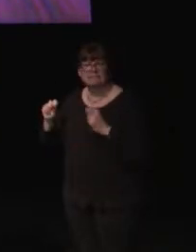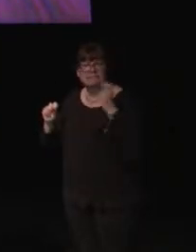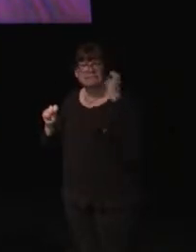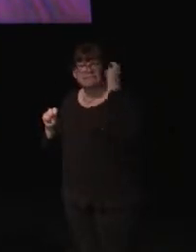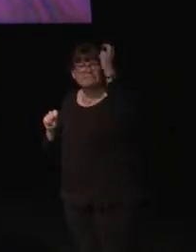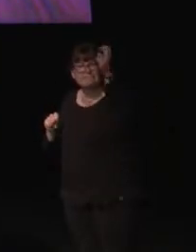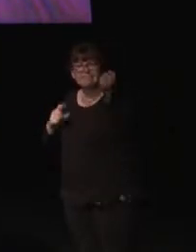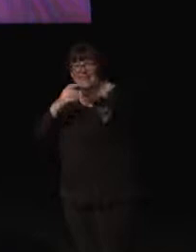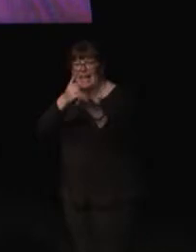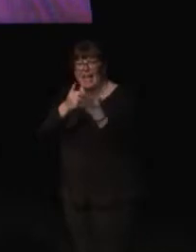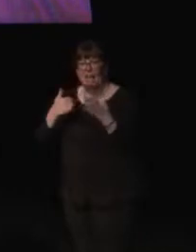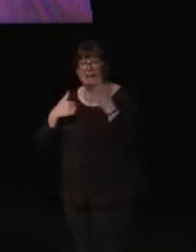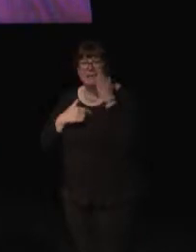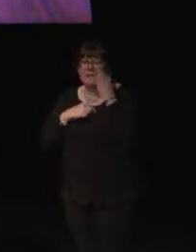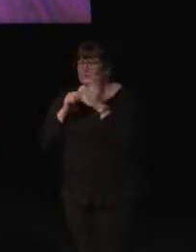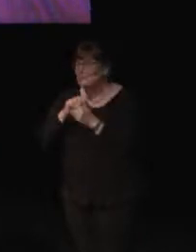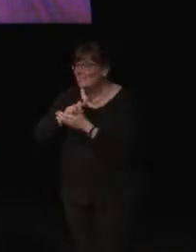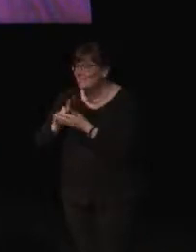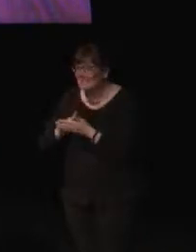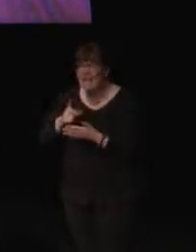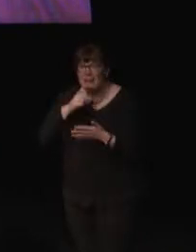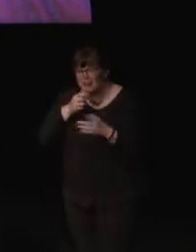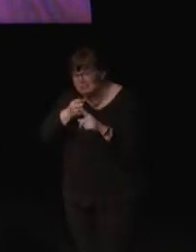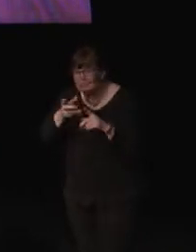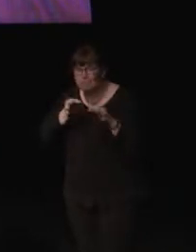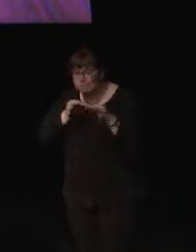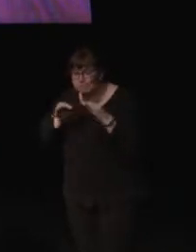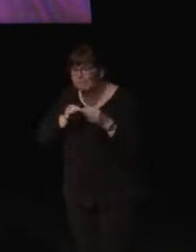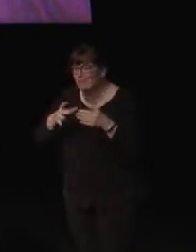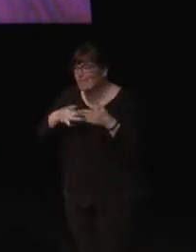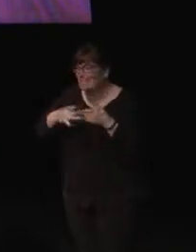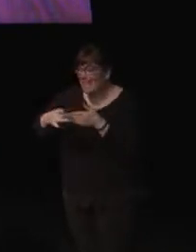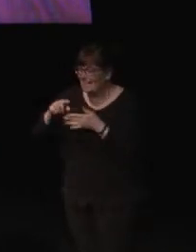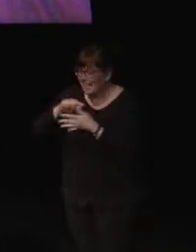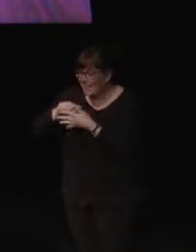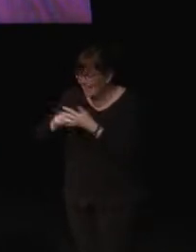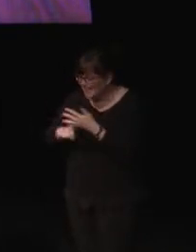So, I'm going through a couple of design guidelines that we have also published online,